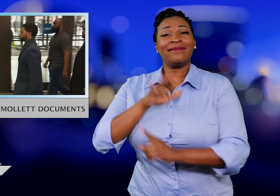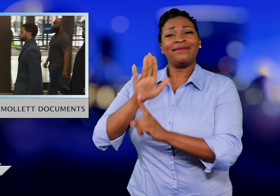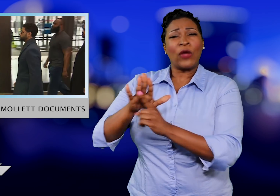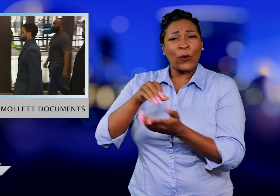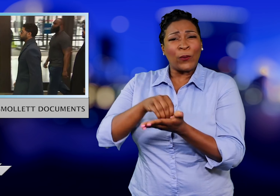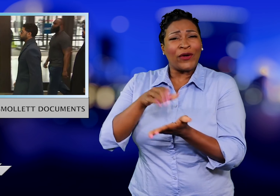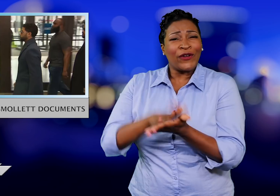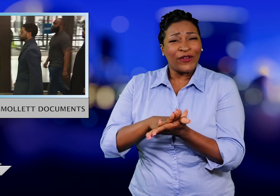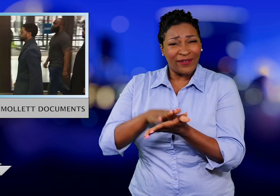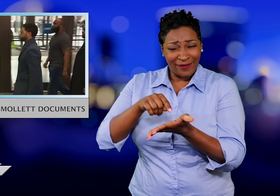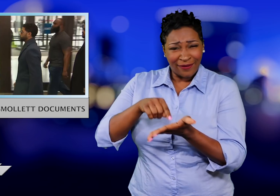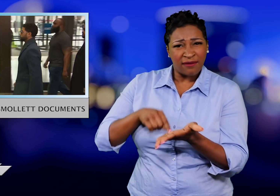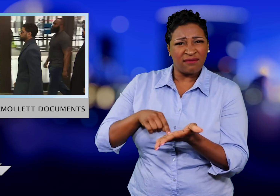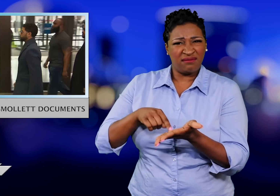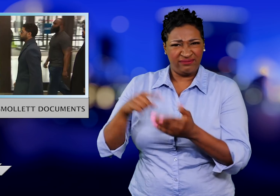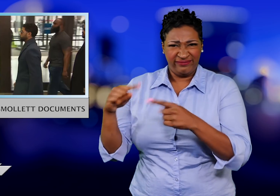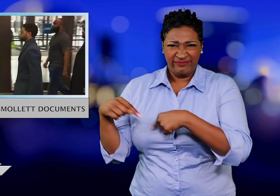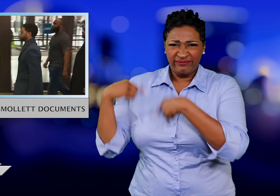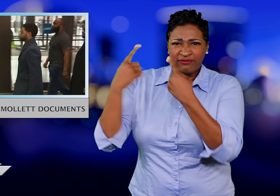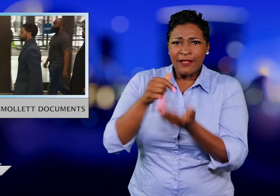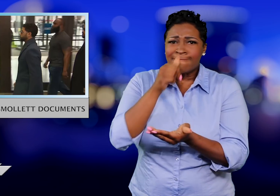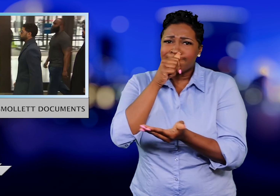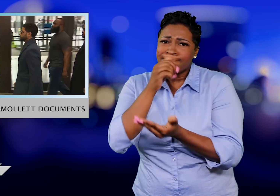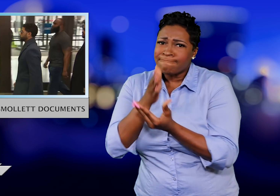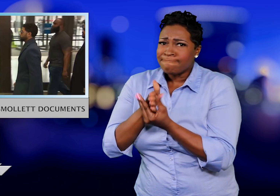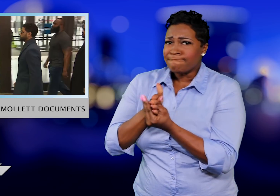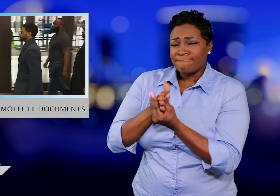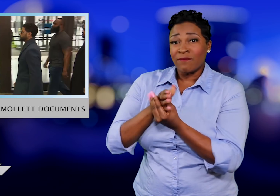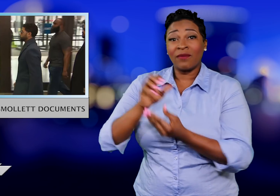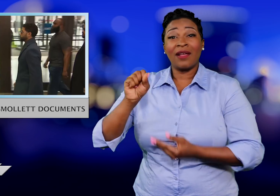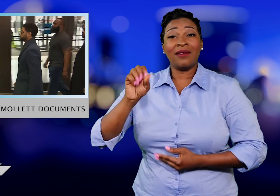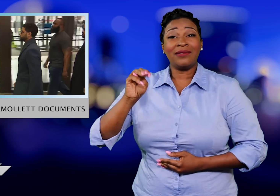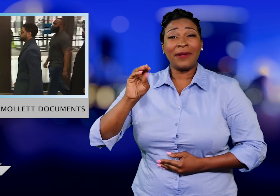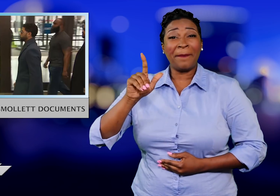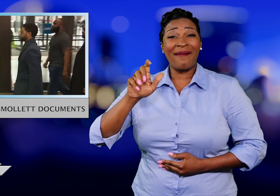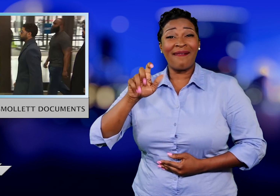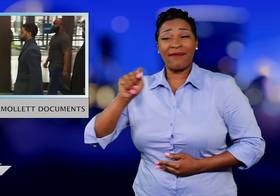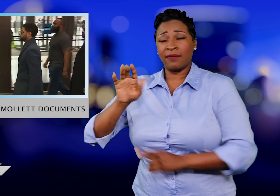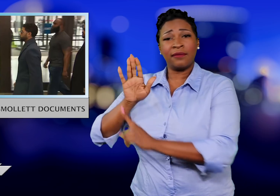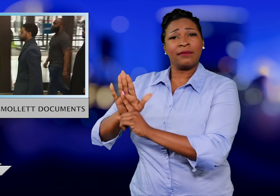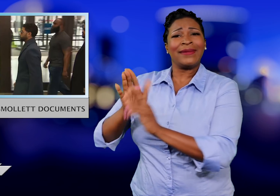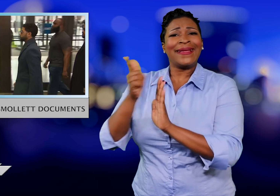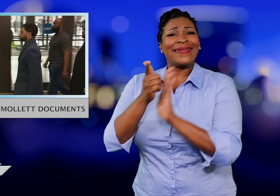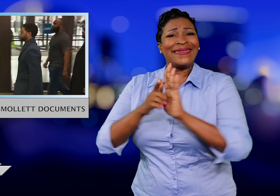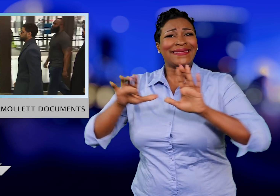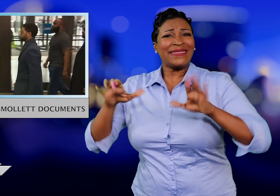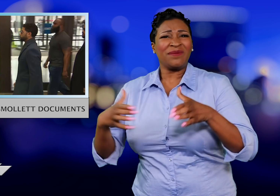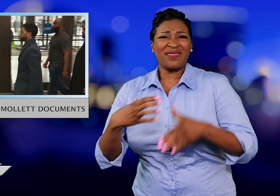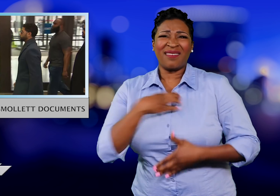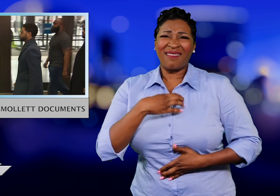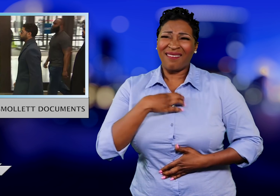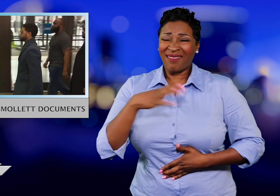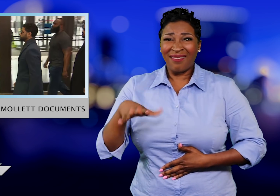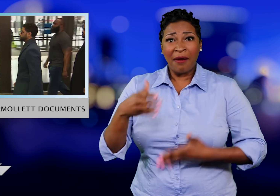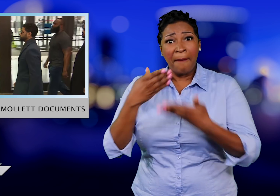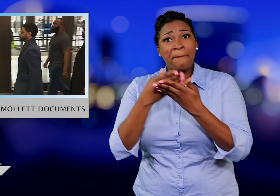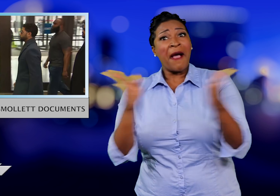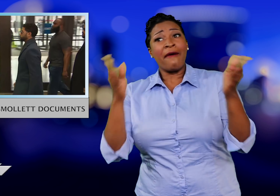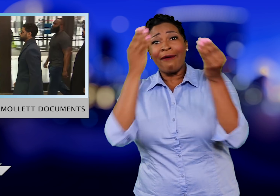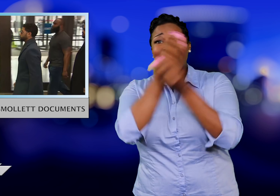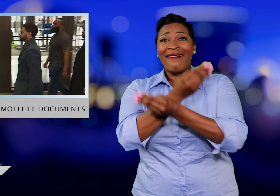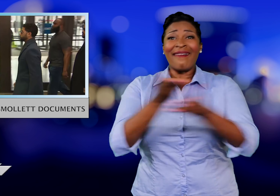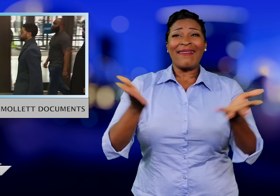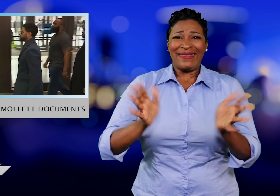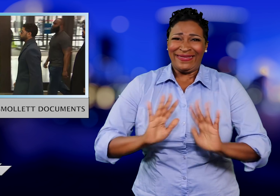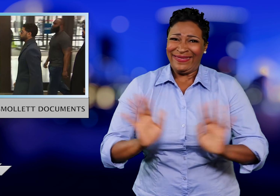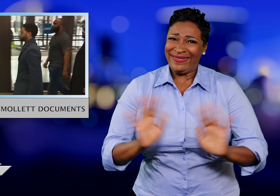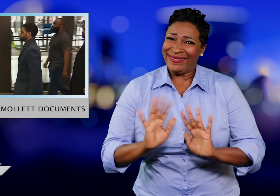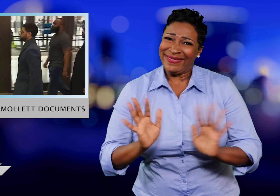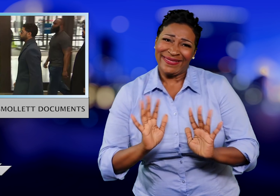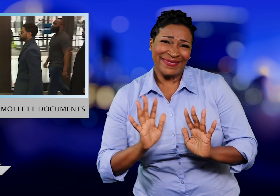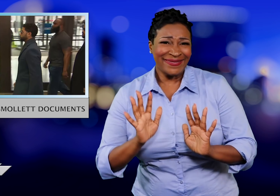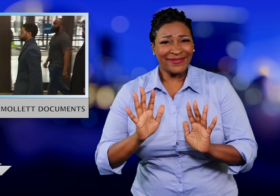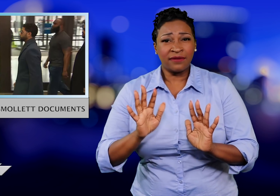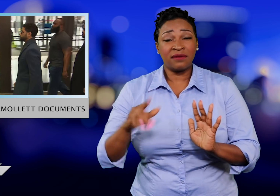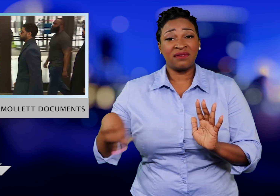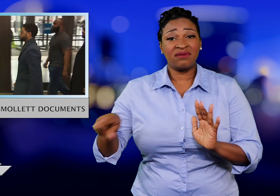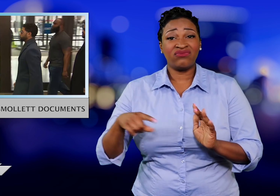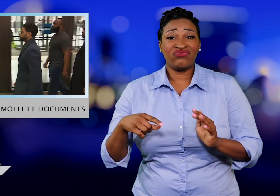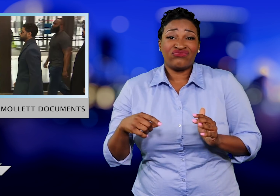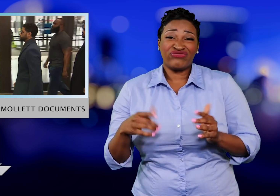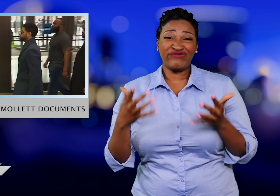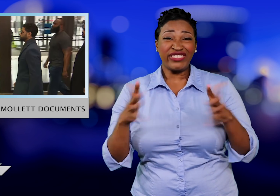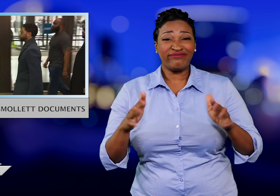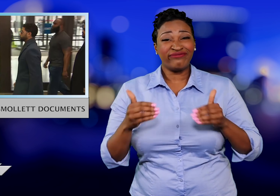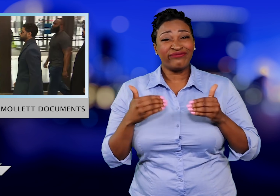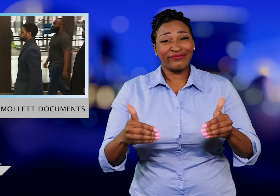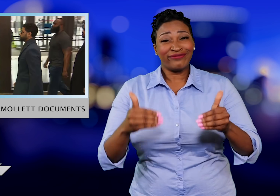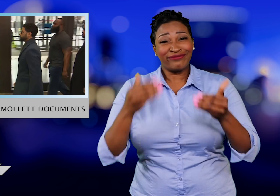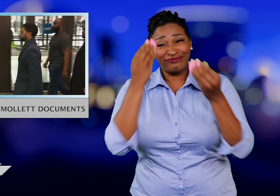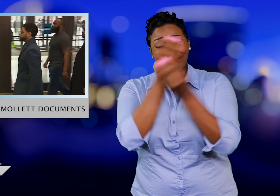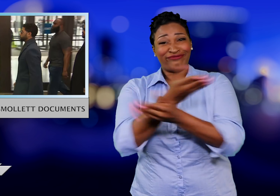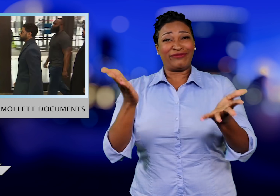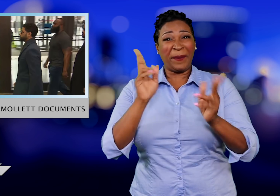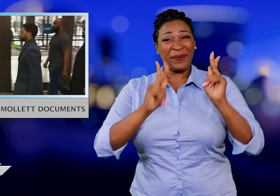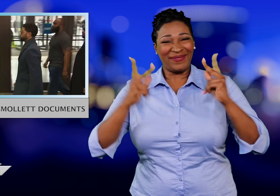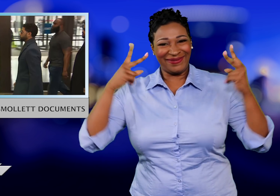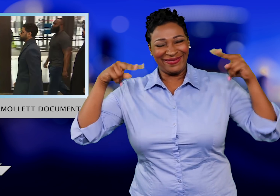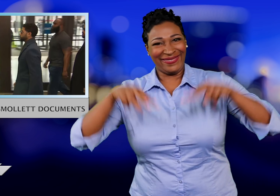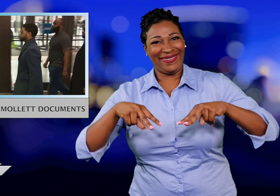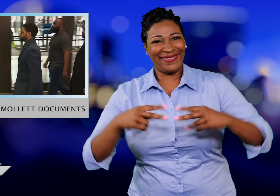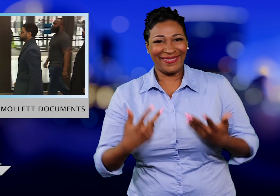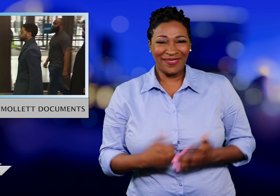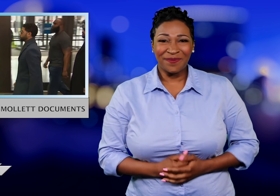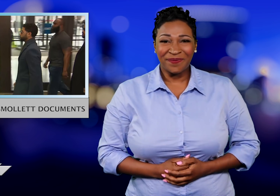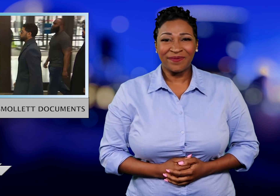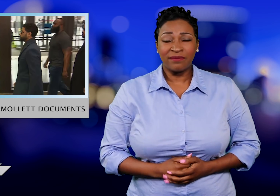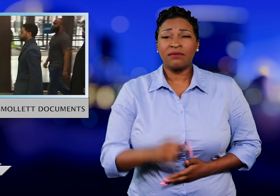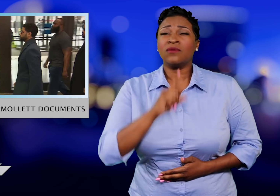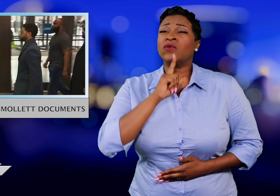The records were unsealed last week despite objections from Smollett's legal team.